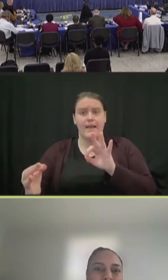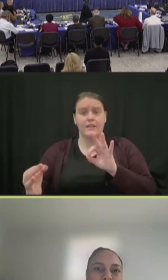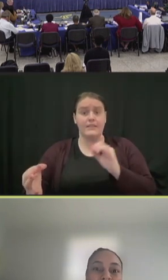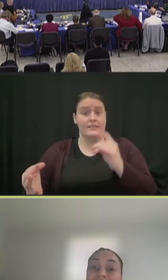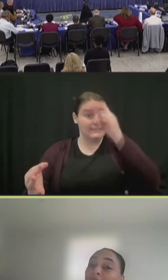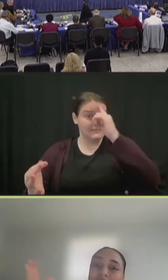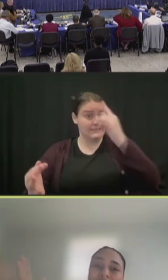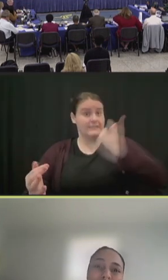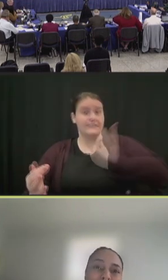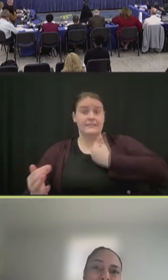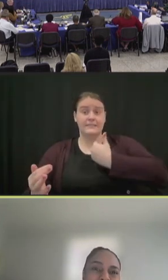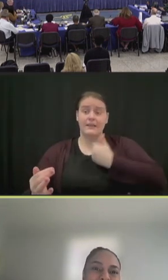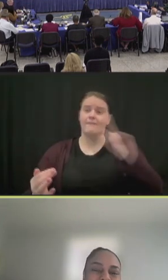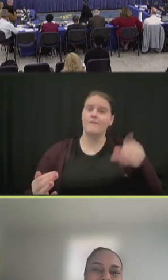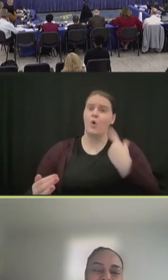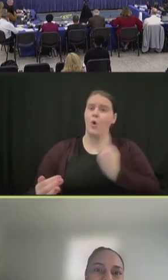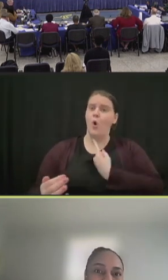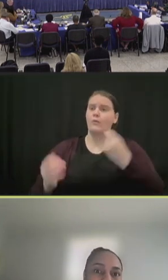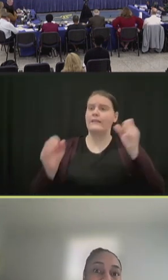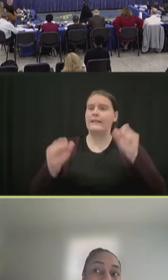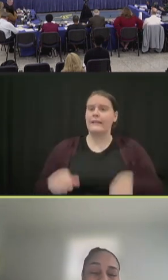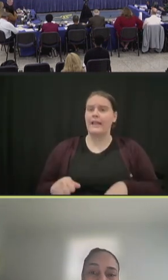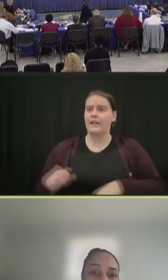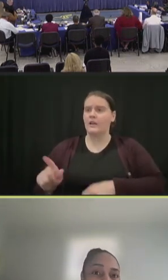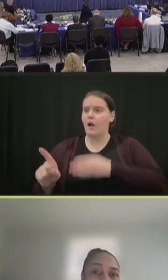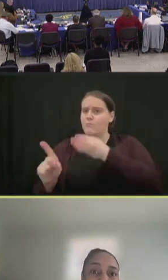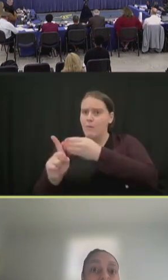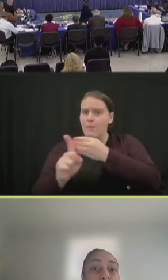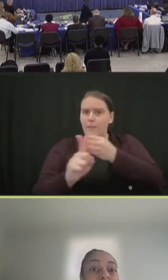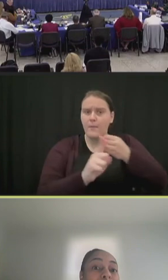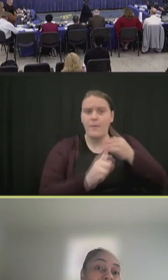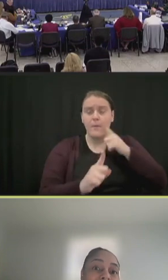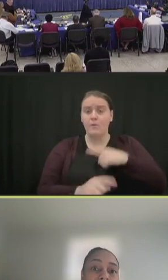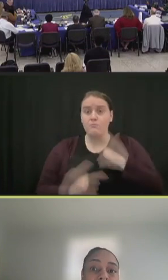you know, get every single person who needs a vaccine vaccinated. This is just one piece of